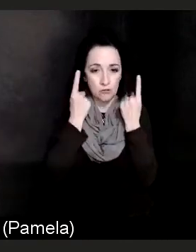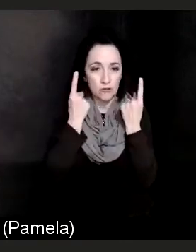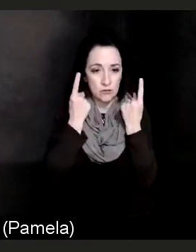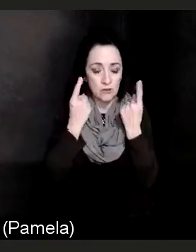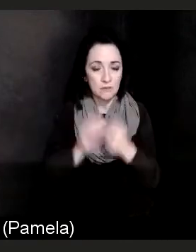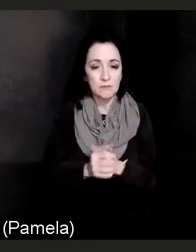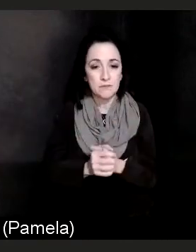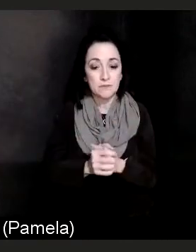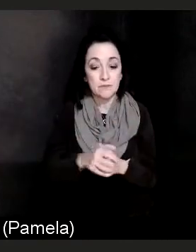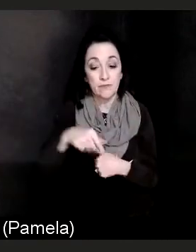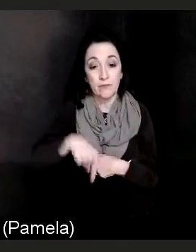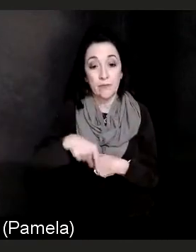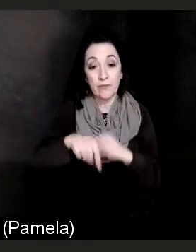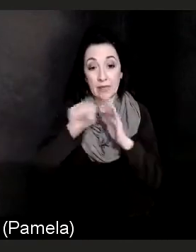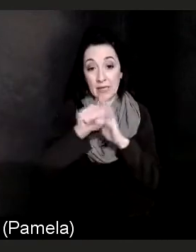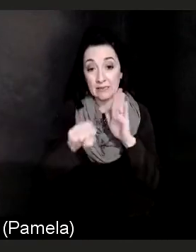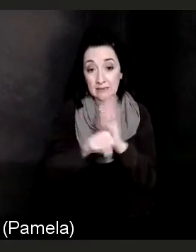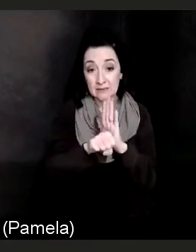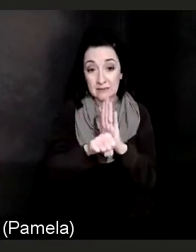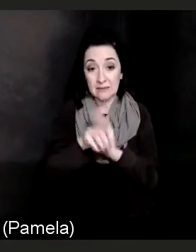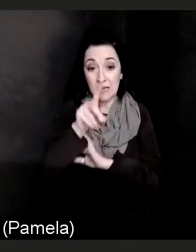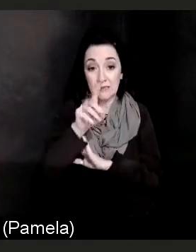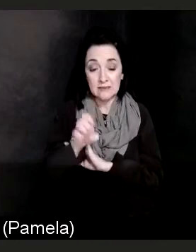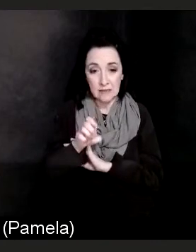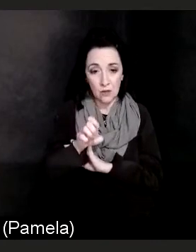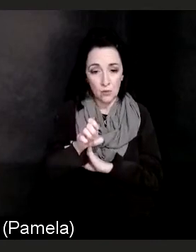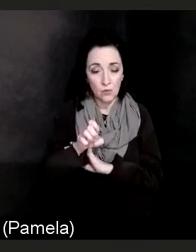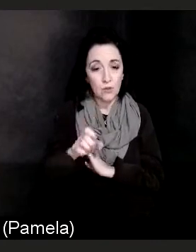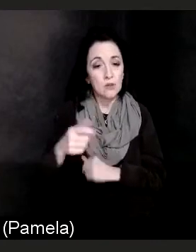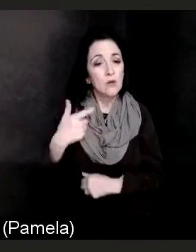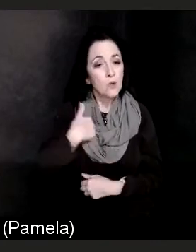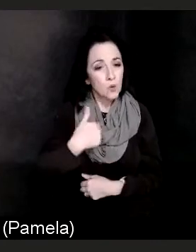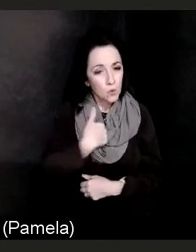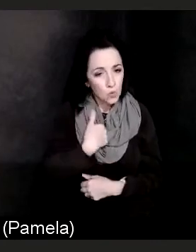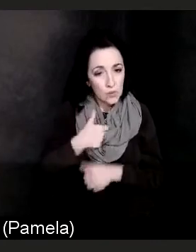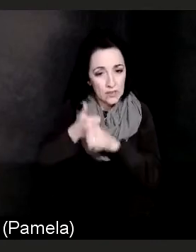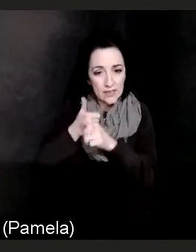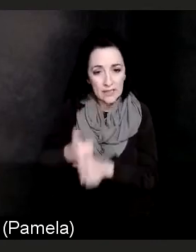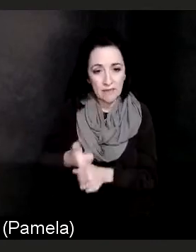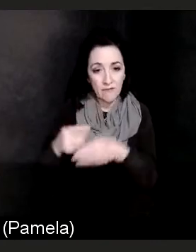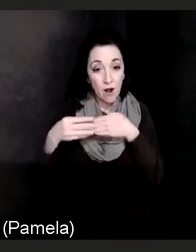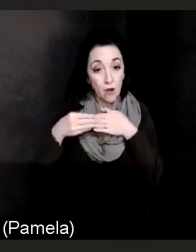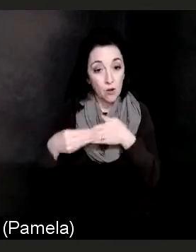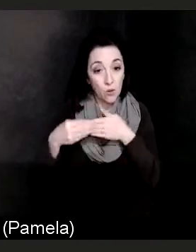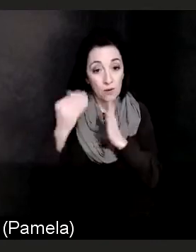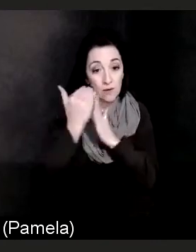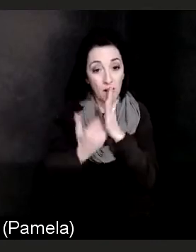with the guidance of the United States, has come up with is that they have placed lots of us